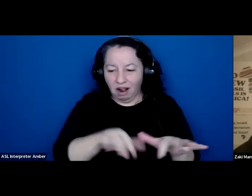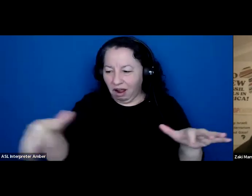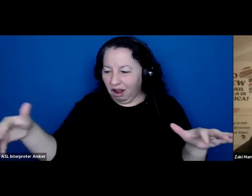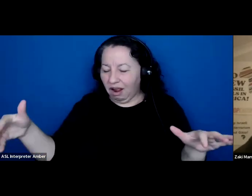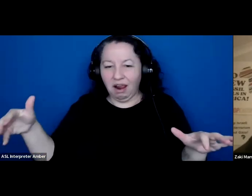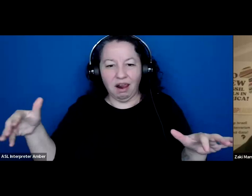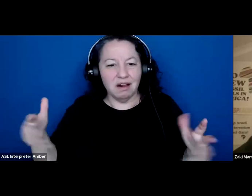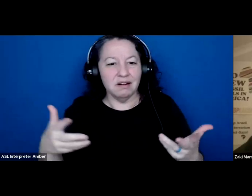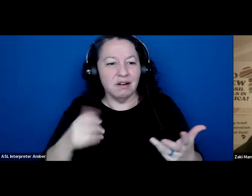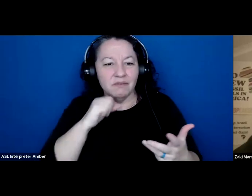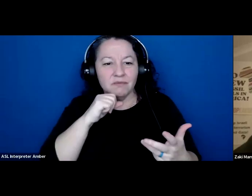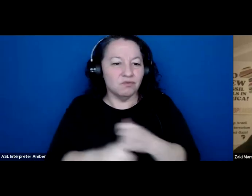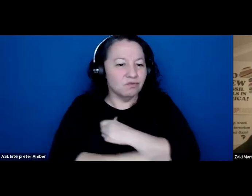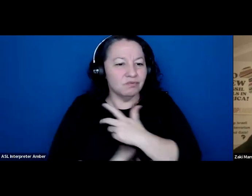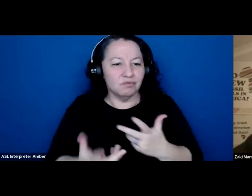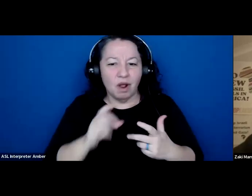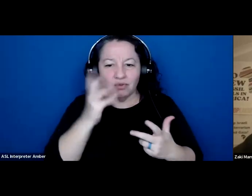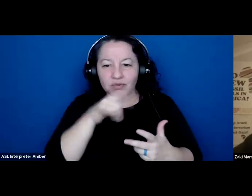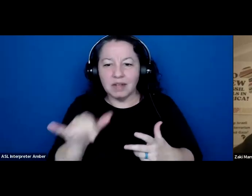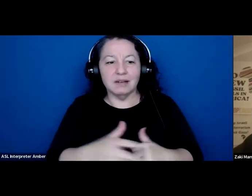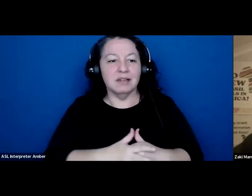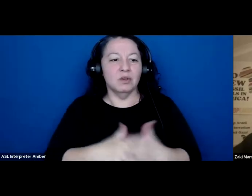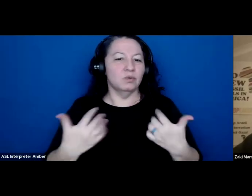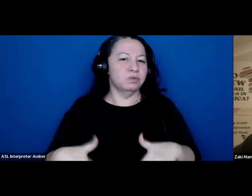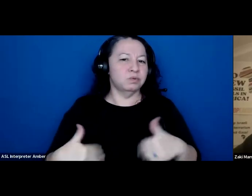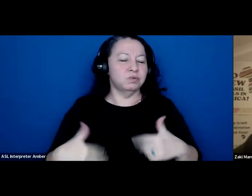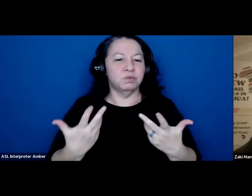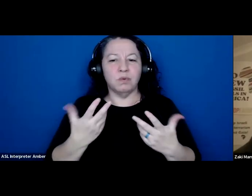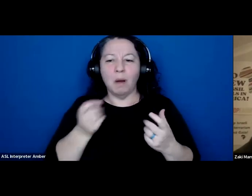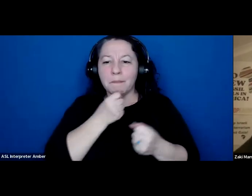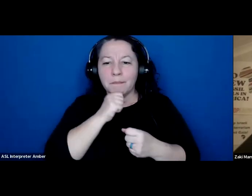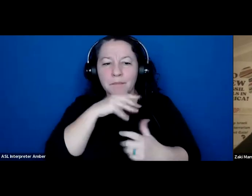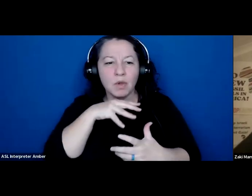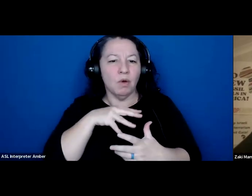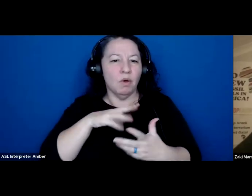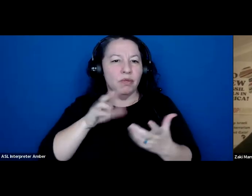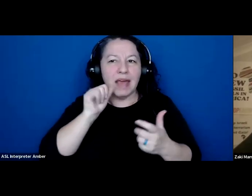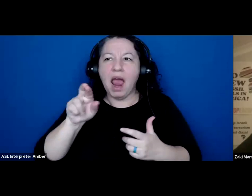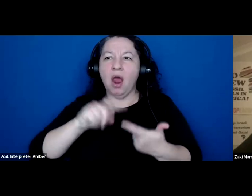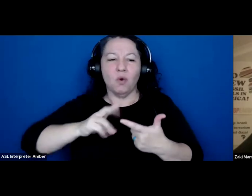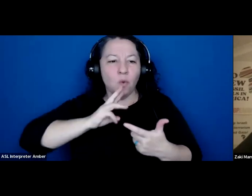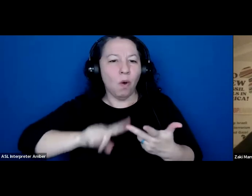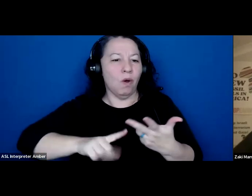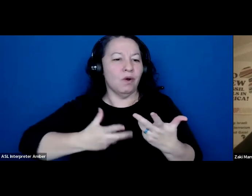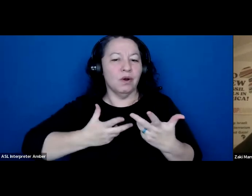such as white phosphorus, has been incredibly polluting to both the air and water and has created a toxic environment